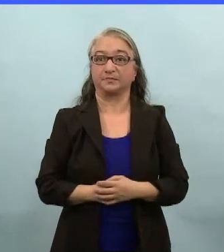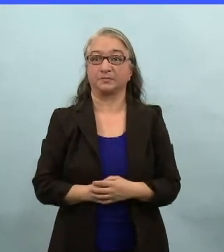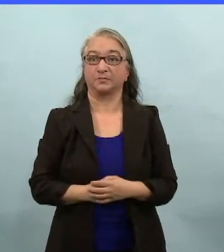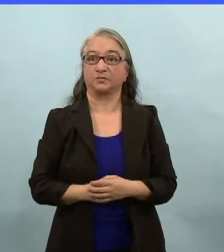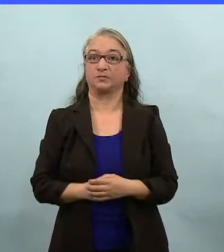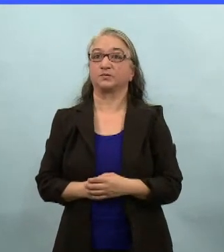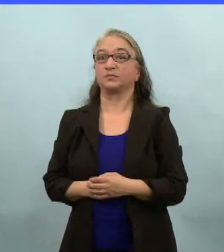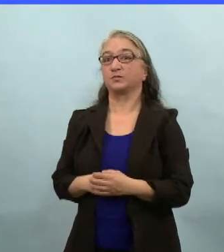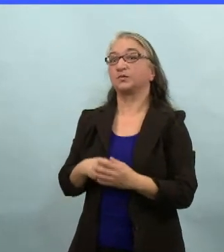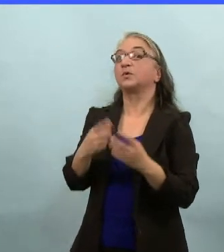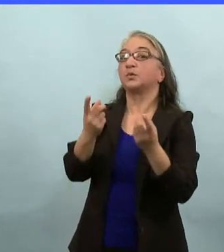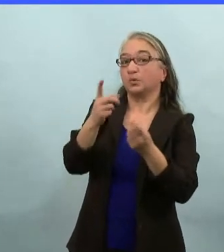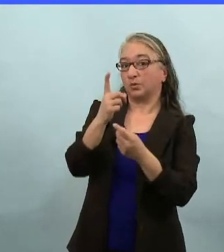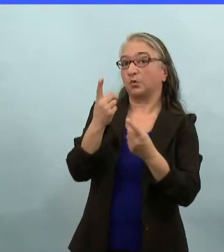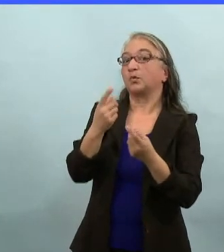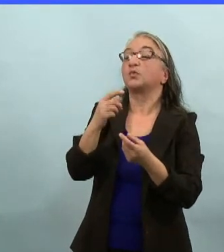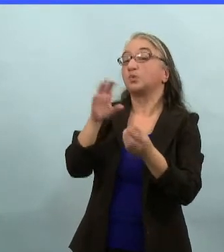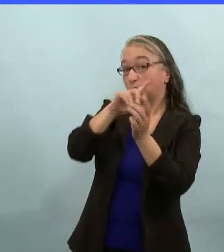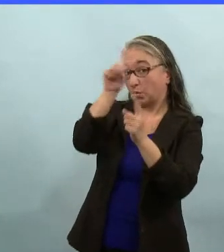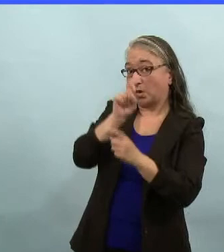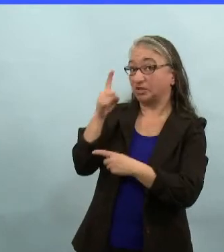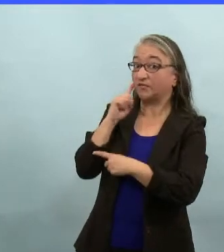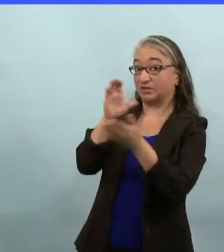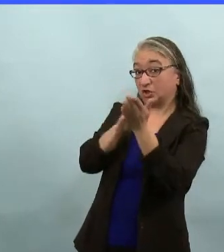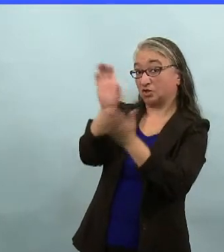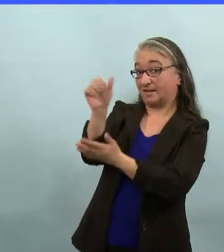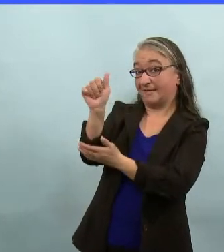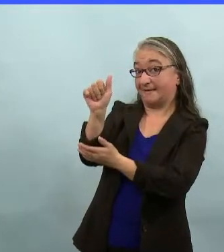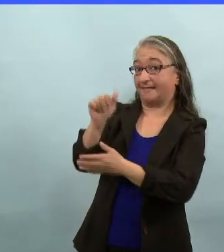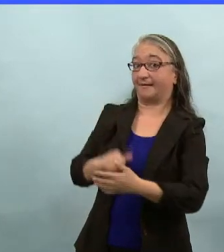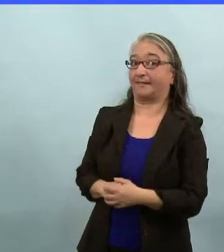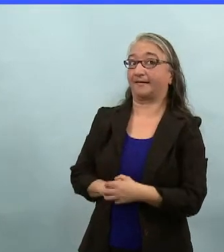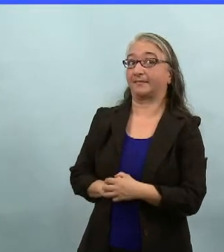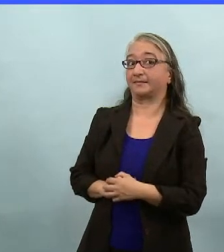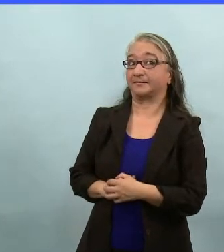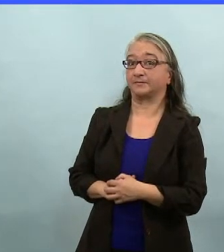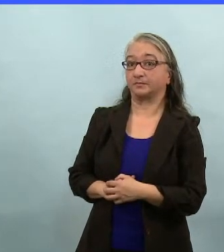announcement that it would be the continuation of the status quo in terms of public health orders